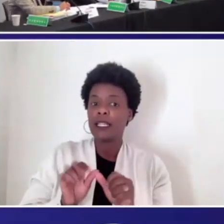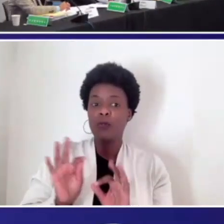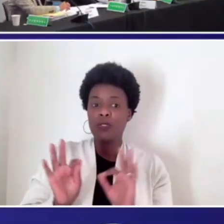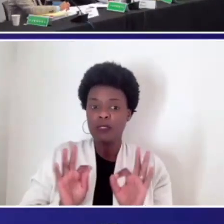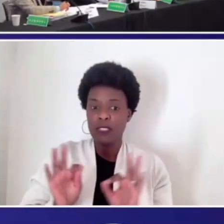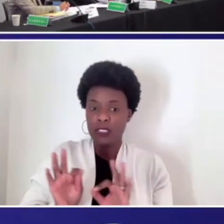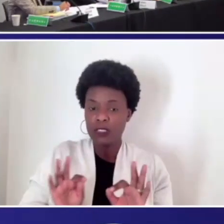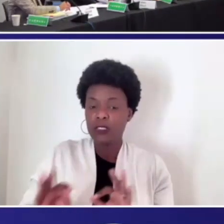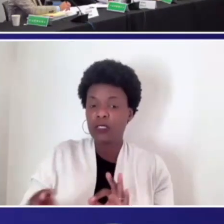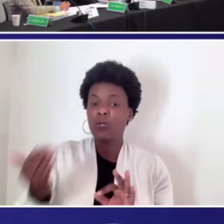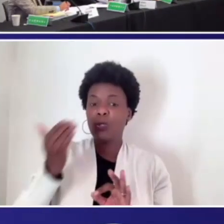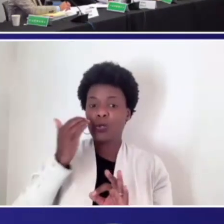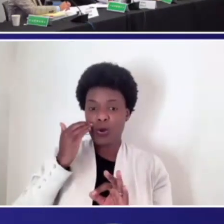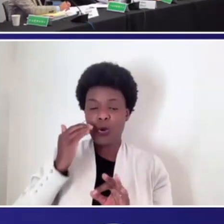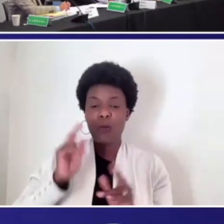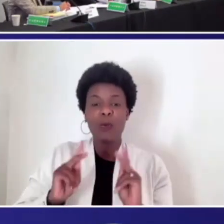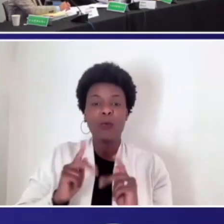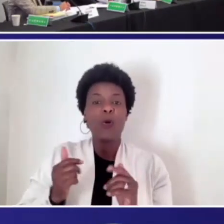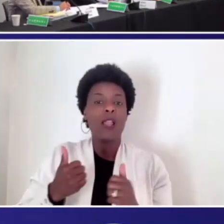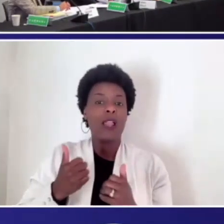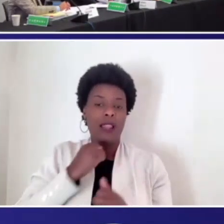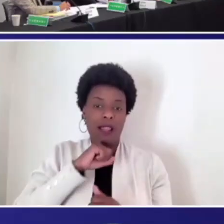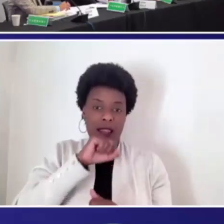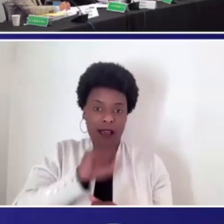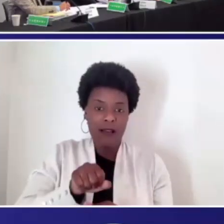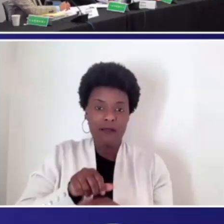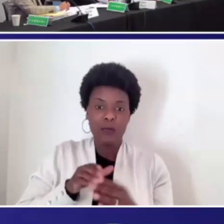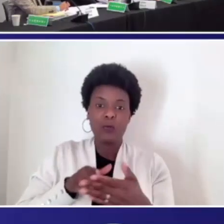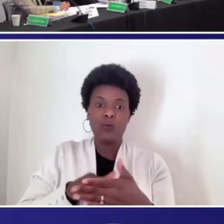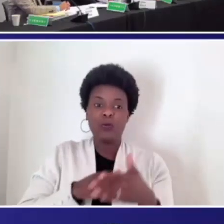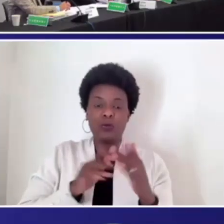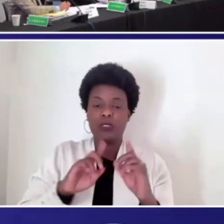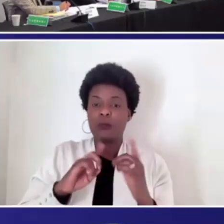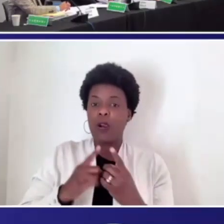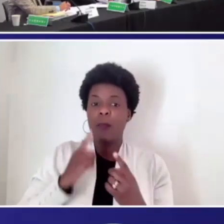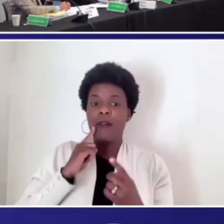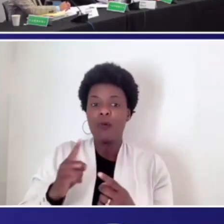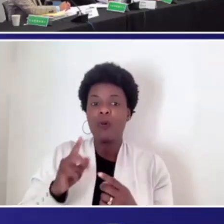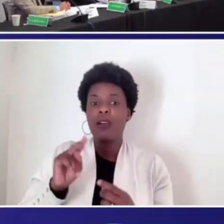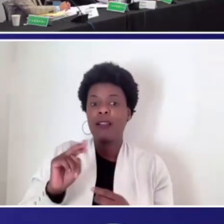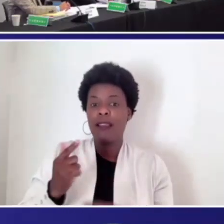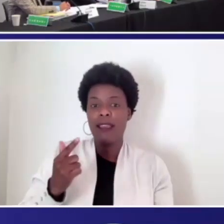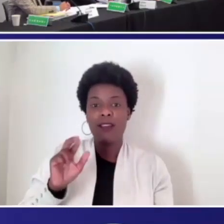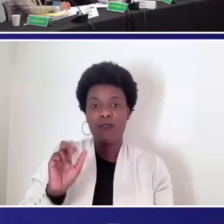Okay. So that's where we're at. And that's why these -- that's how I got to where we got to.